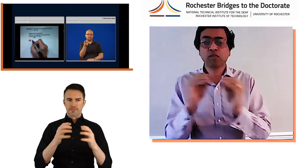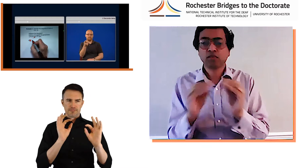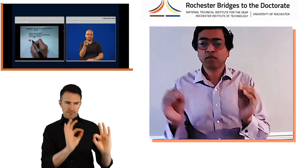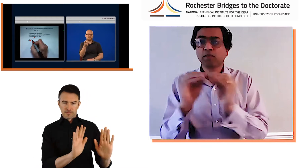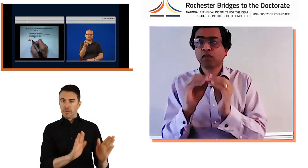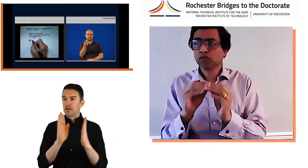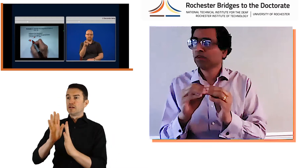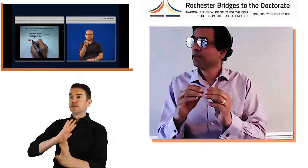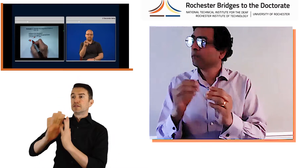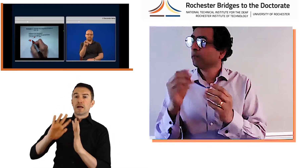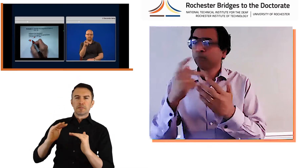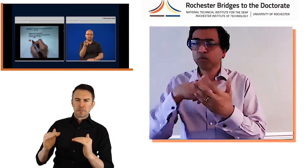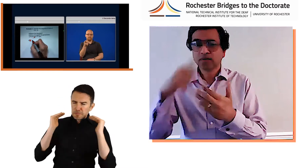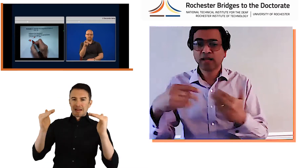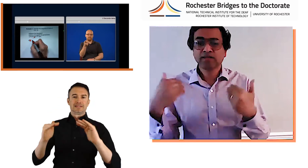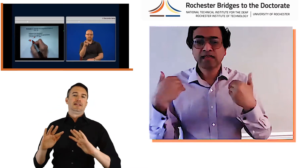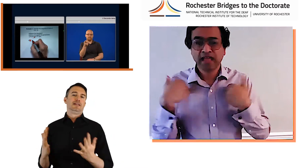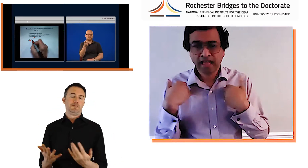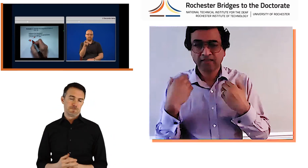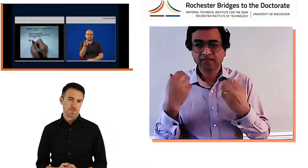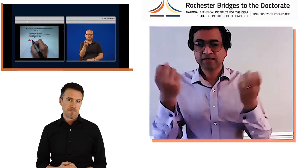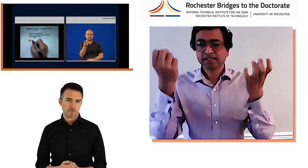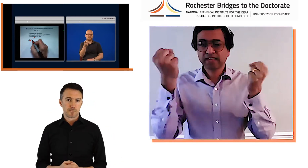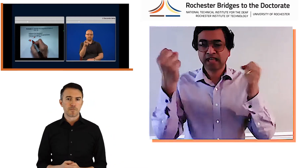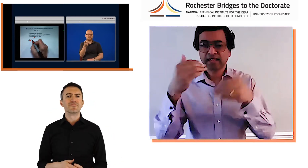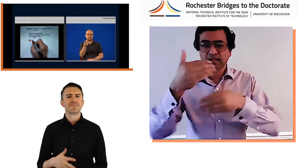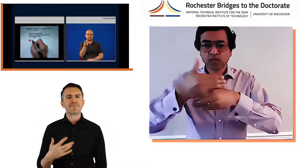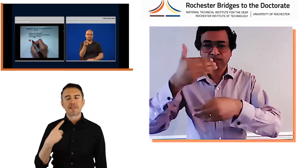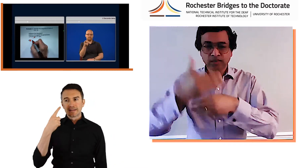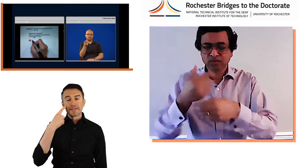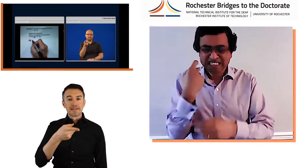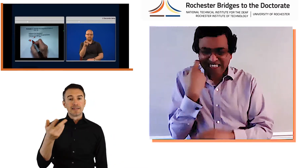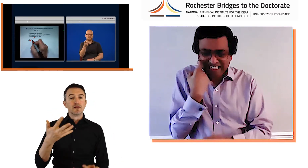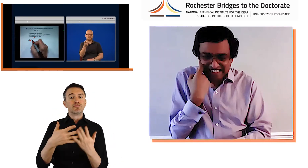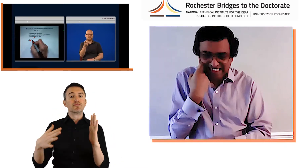Now, I'm noticing more programs have a signing window.